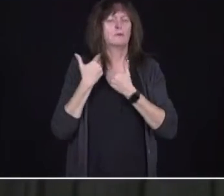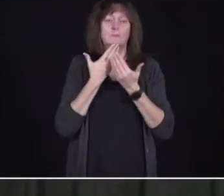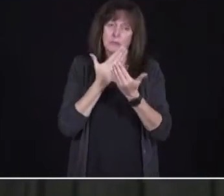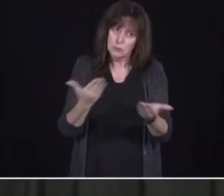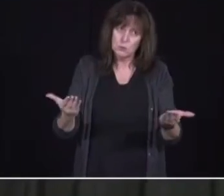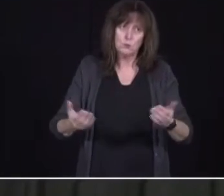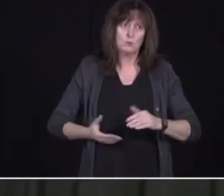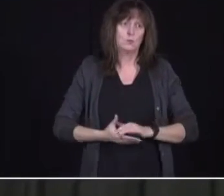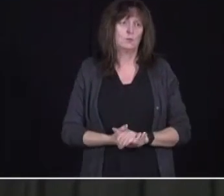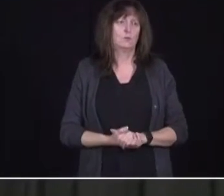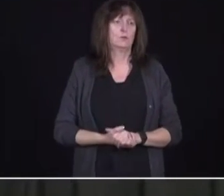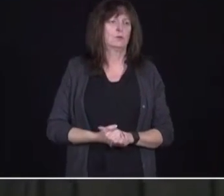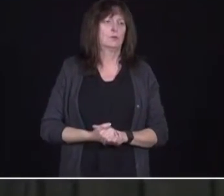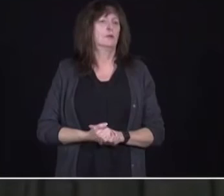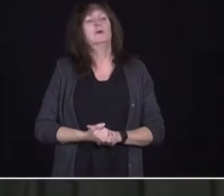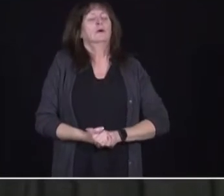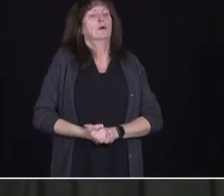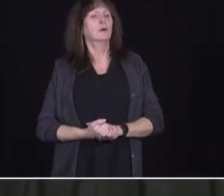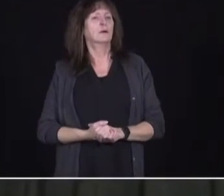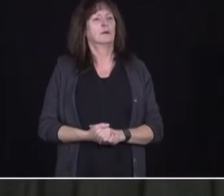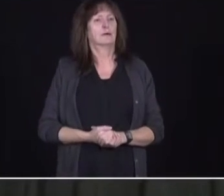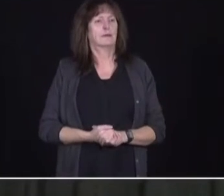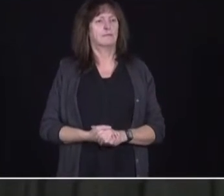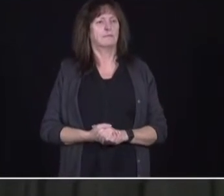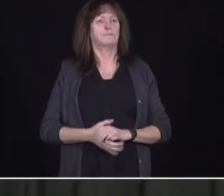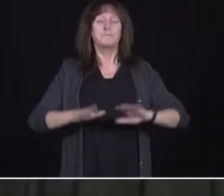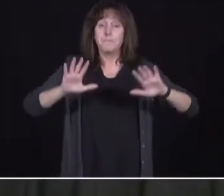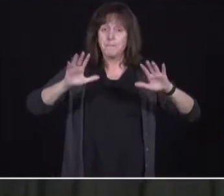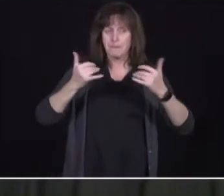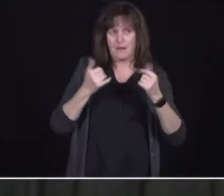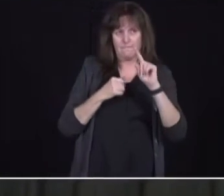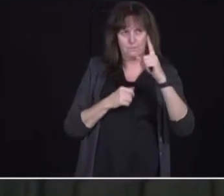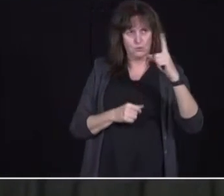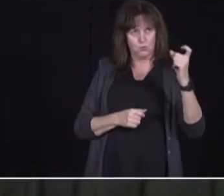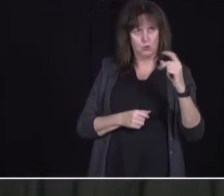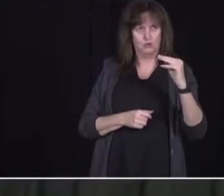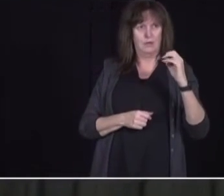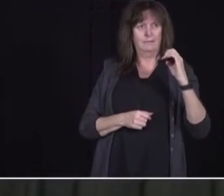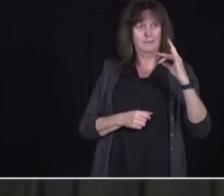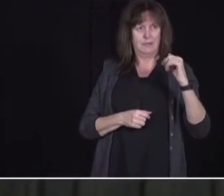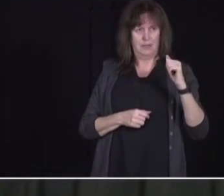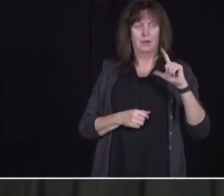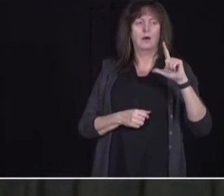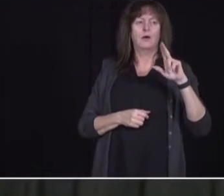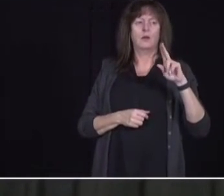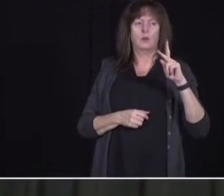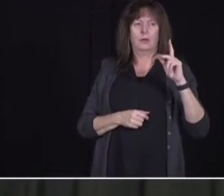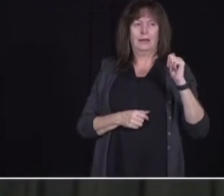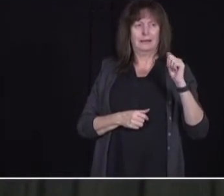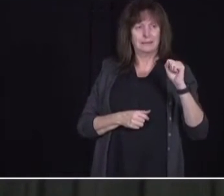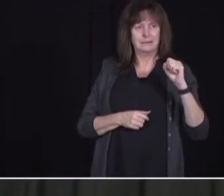That's what the premier has tasked us with. And that's our mission and that's what we are doing. Thank you.